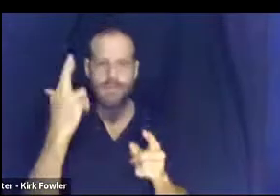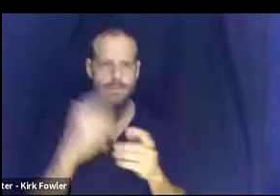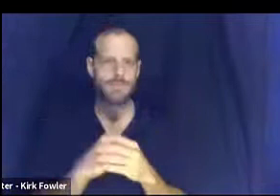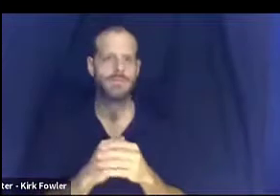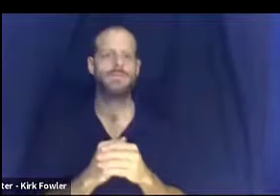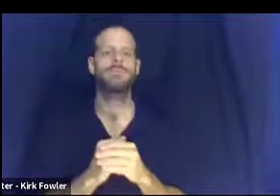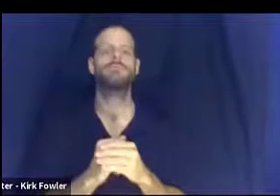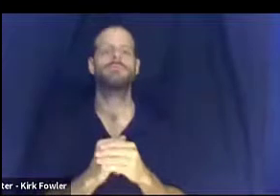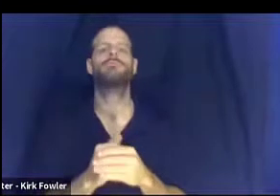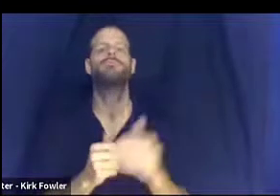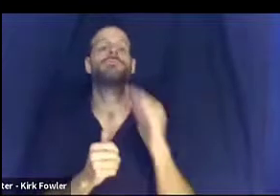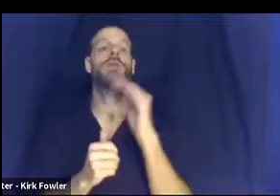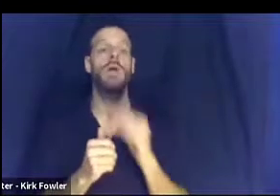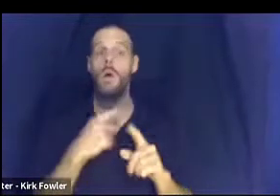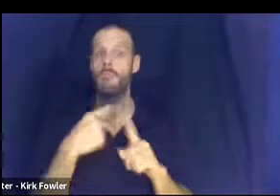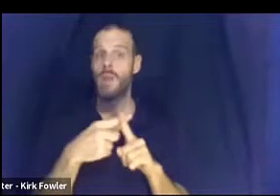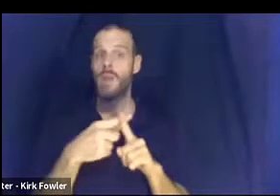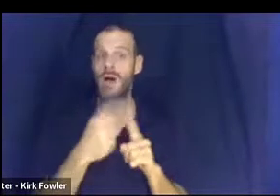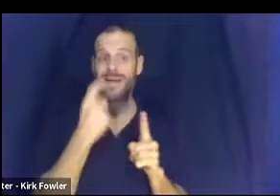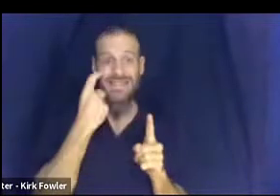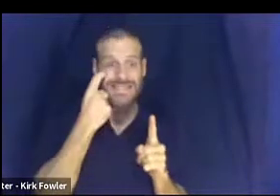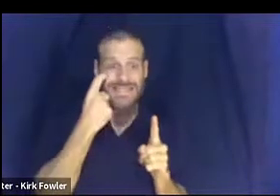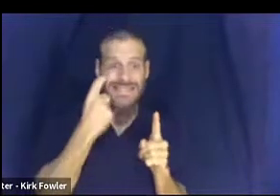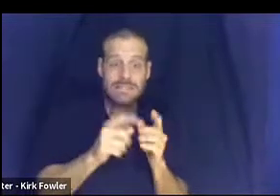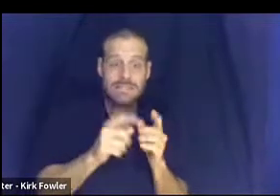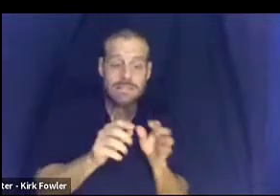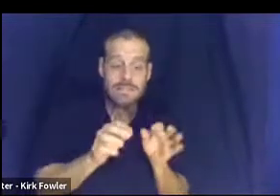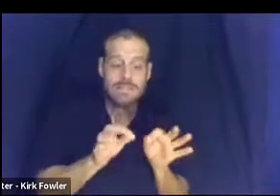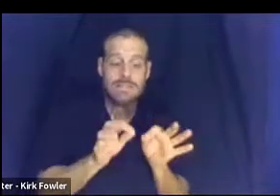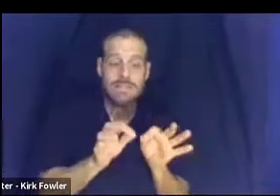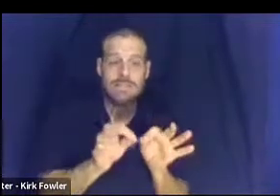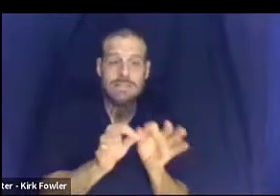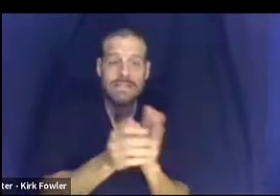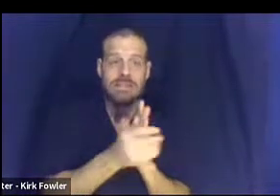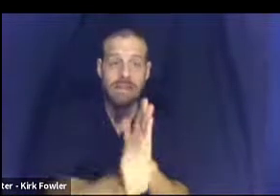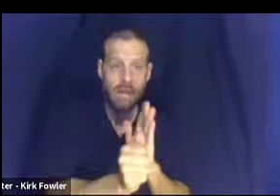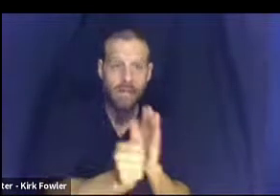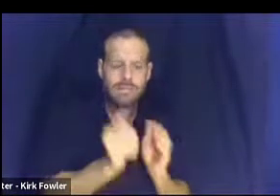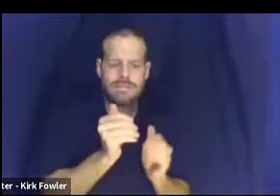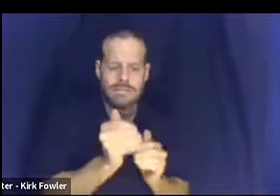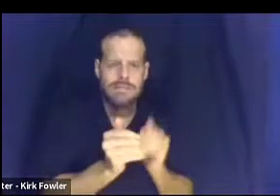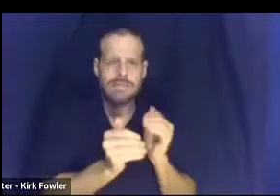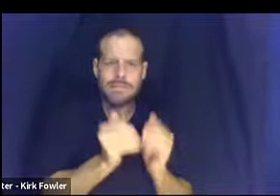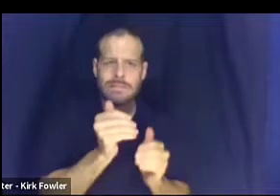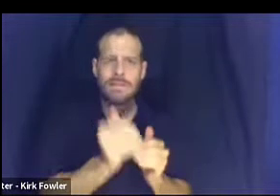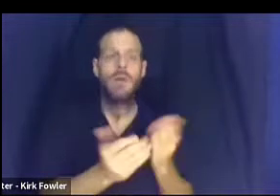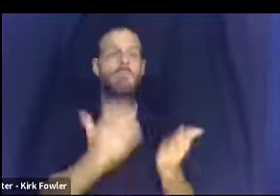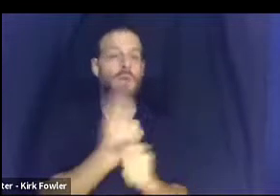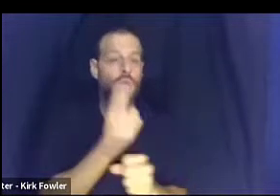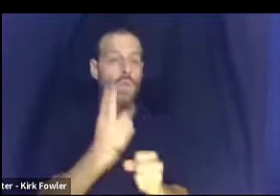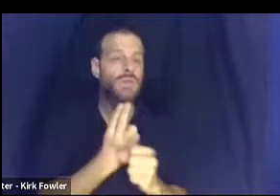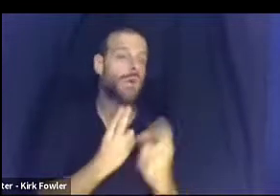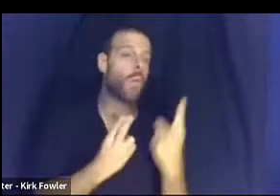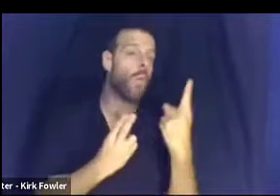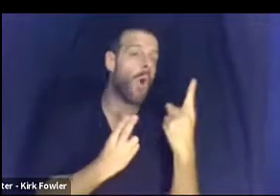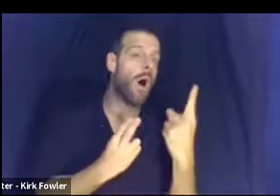as well as emerging levels or emerging skills that your child or student maybe is using only in one or two examples.